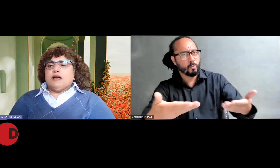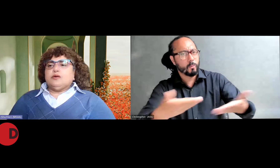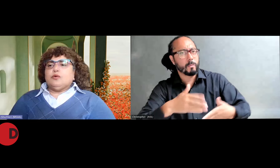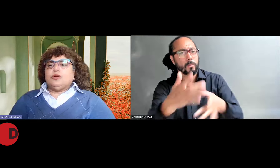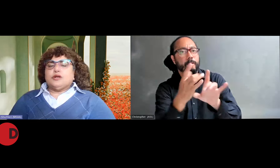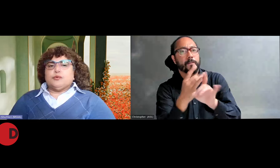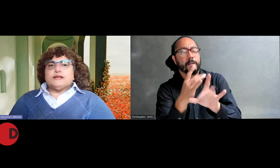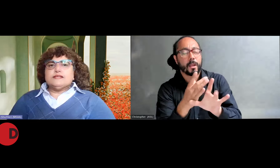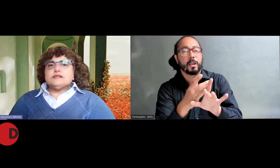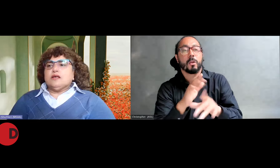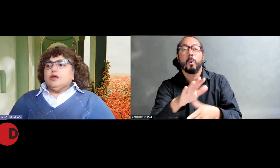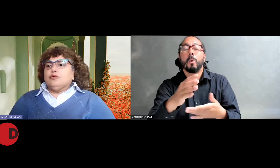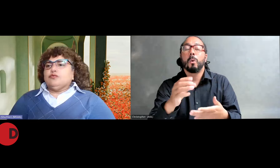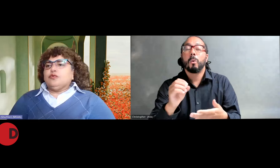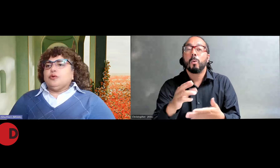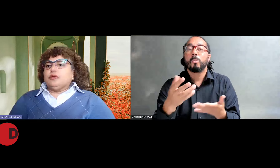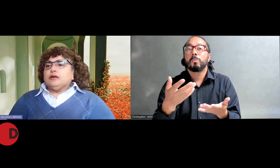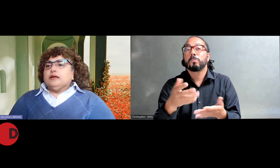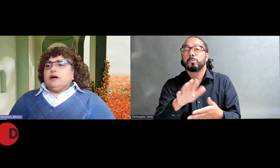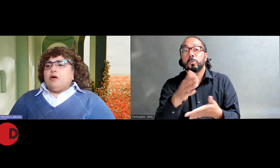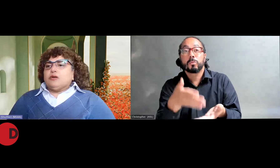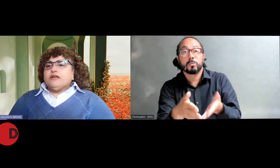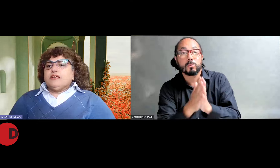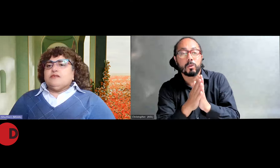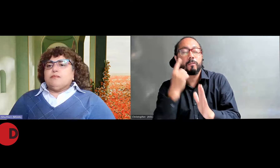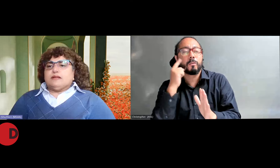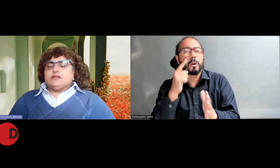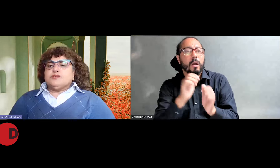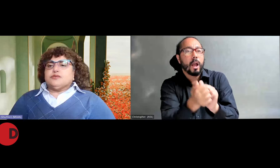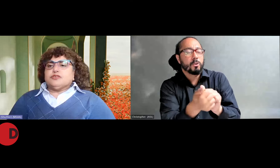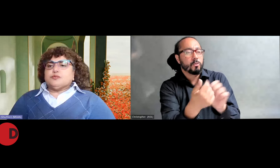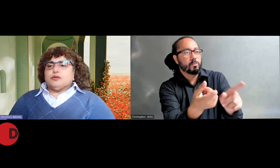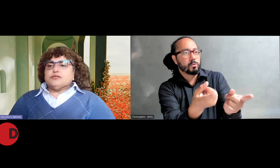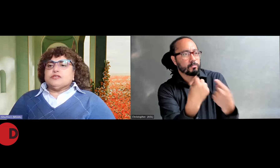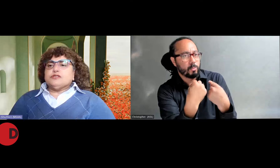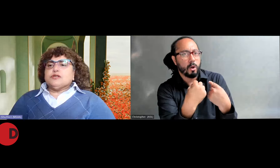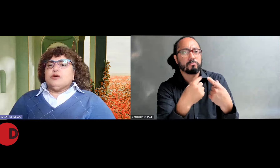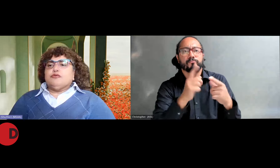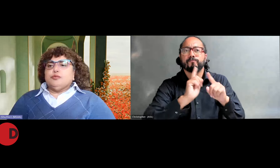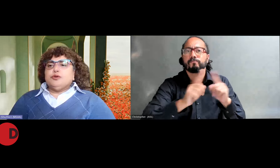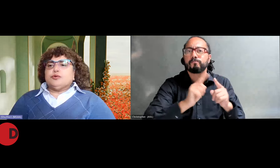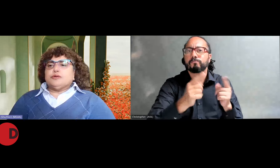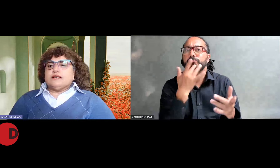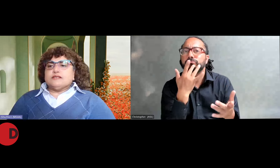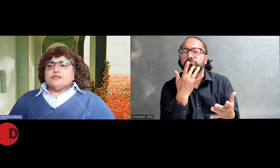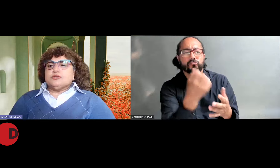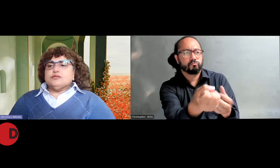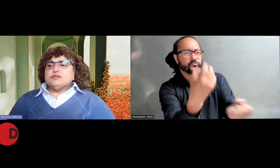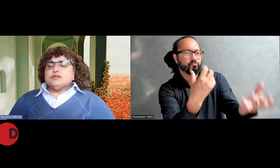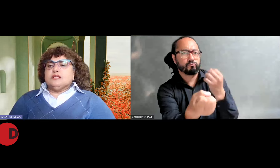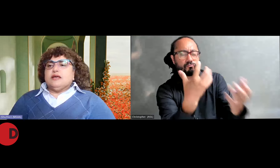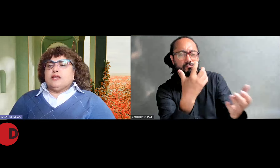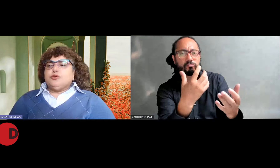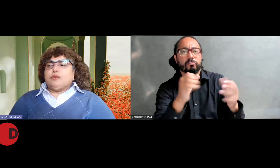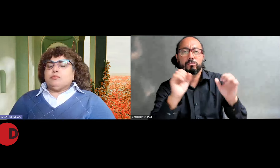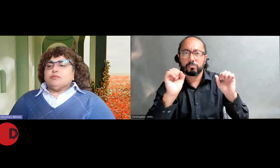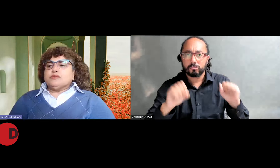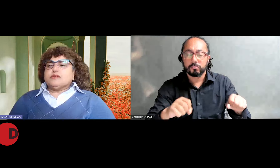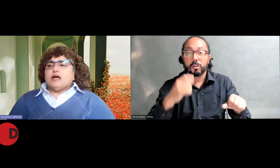to receive any feedback or requests for alternative methods of response